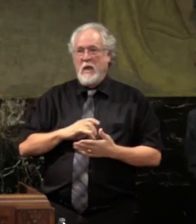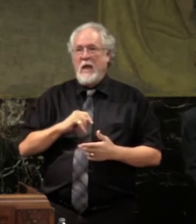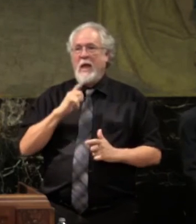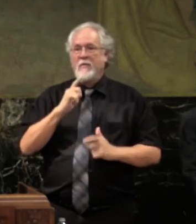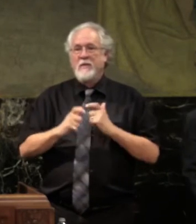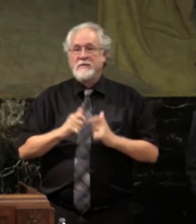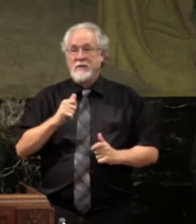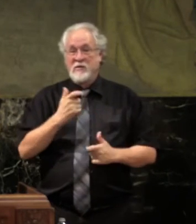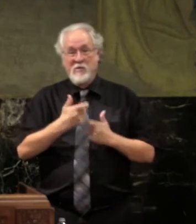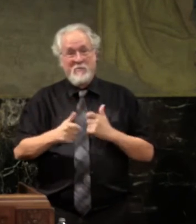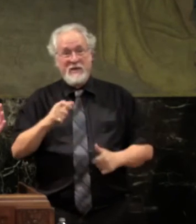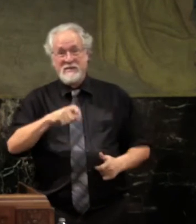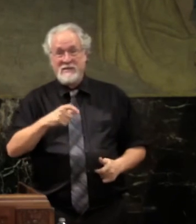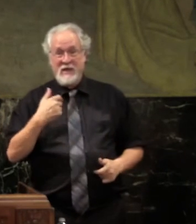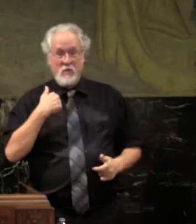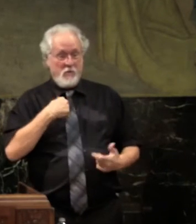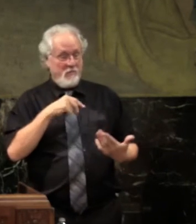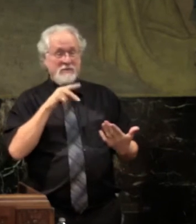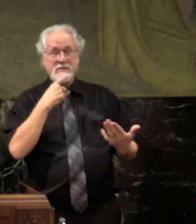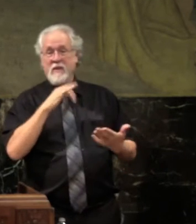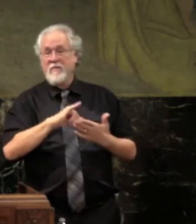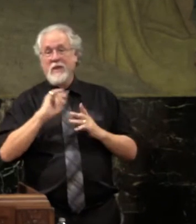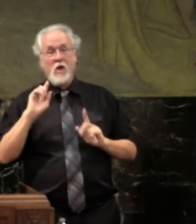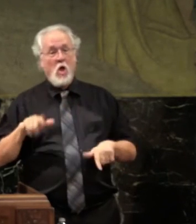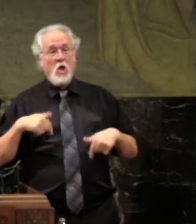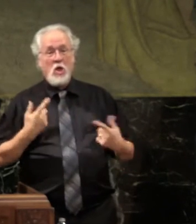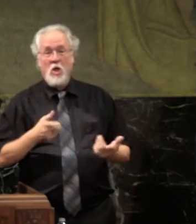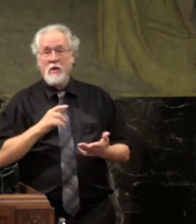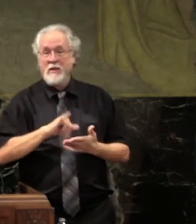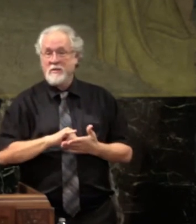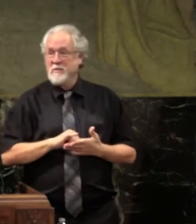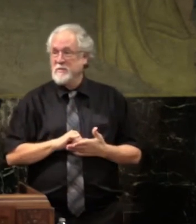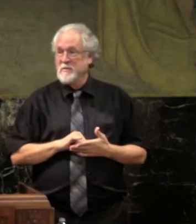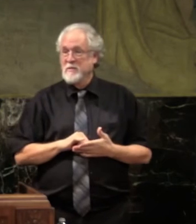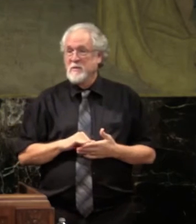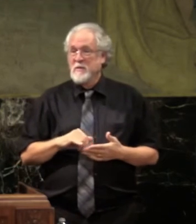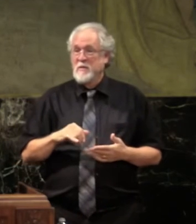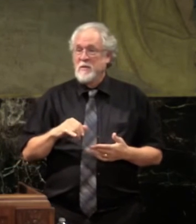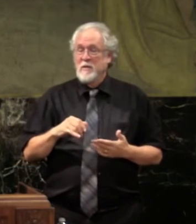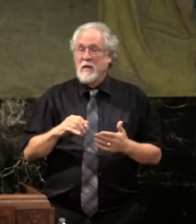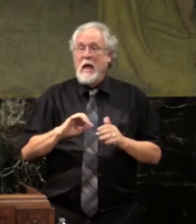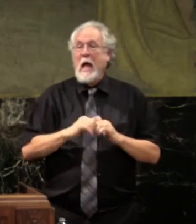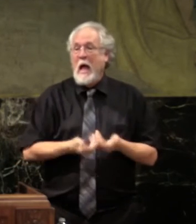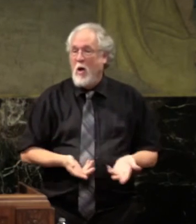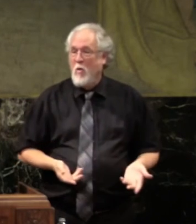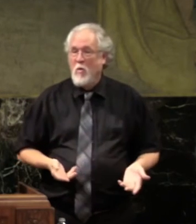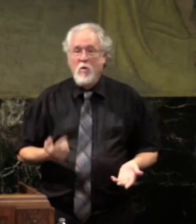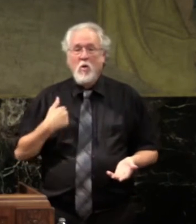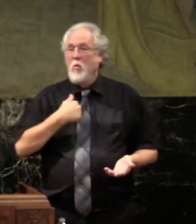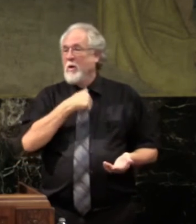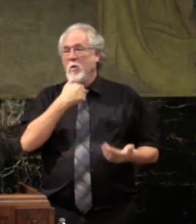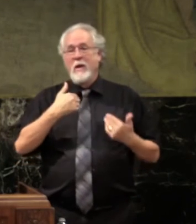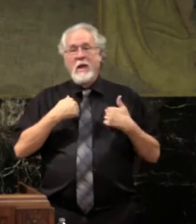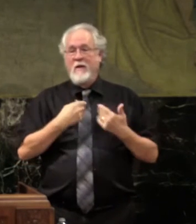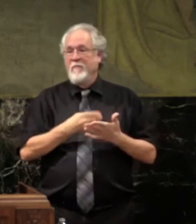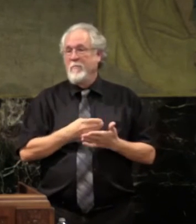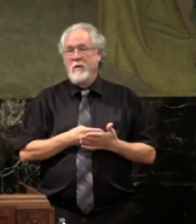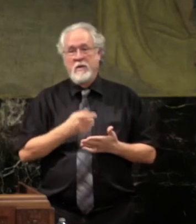that we have we've said this all along is housing so we simply just don't have the money available to go towards